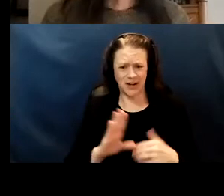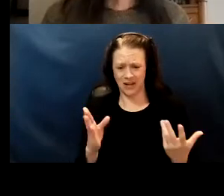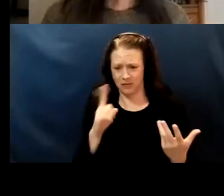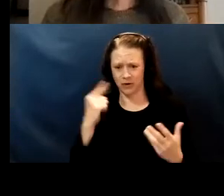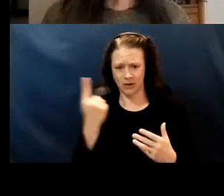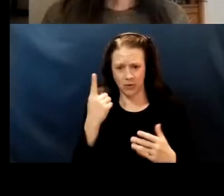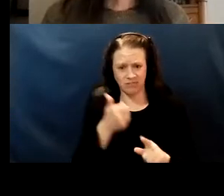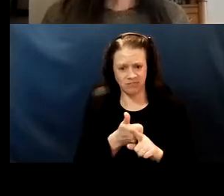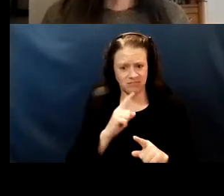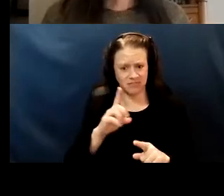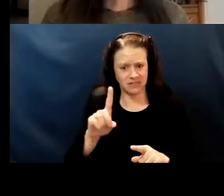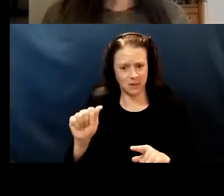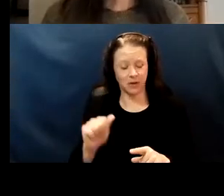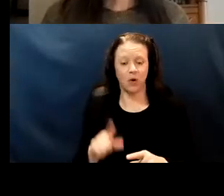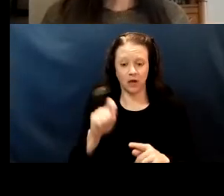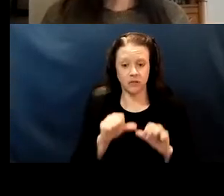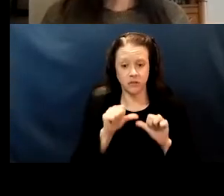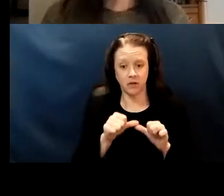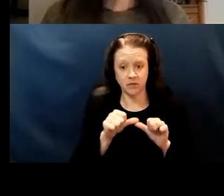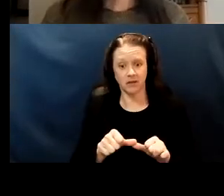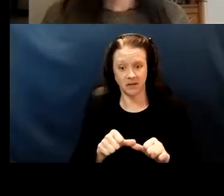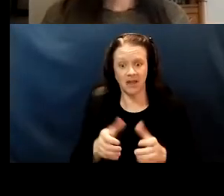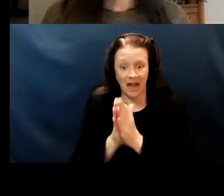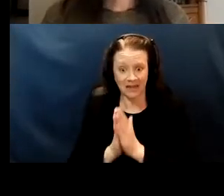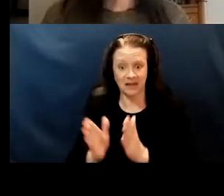with a disability who has to constantly be asking for things and be